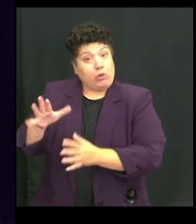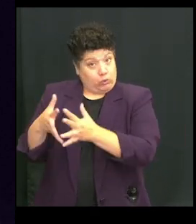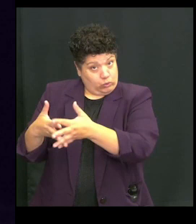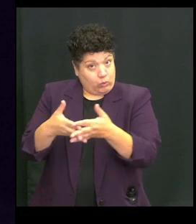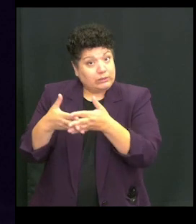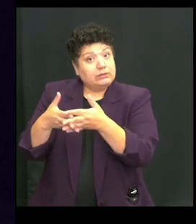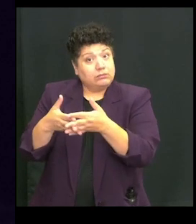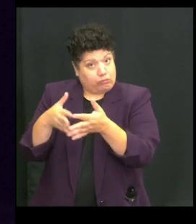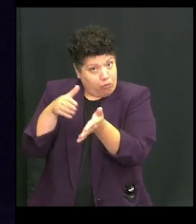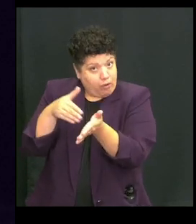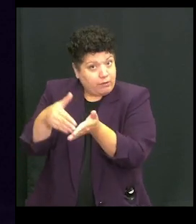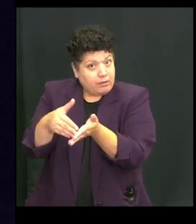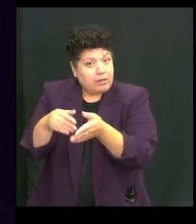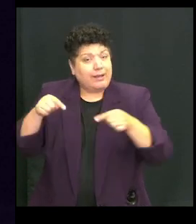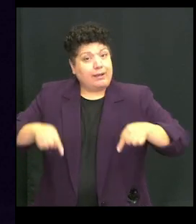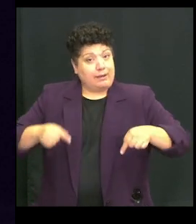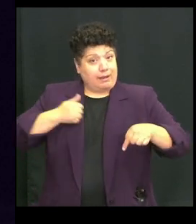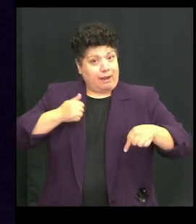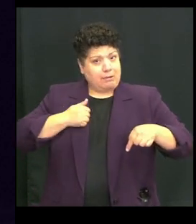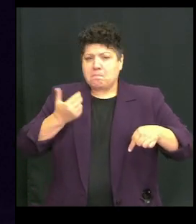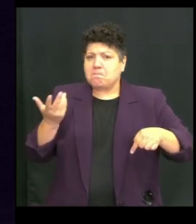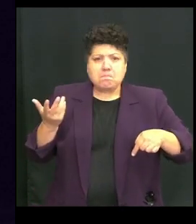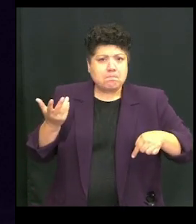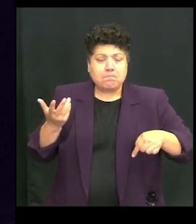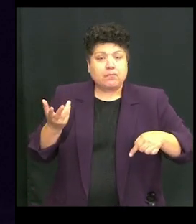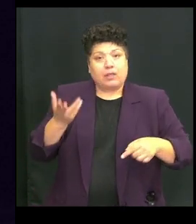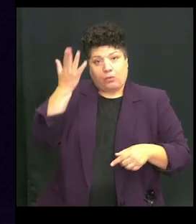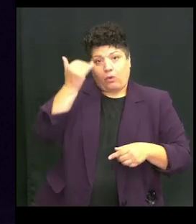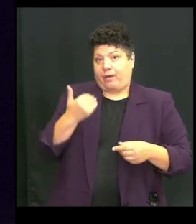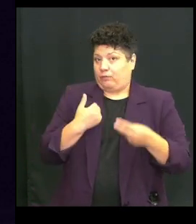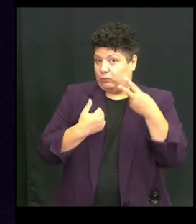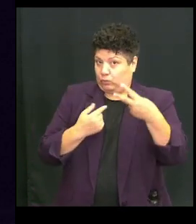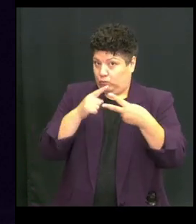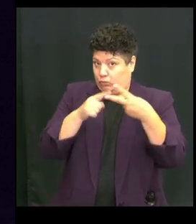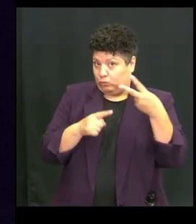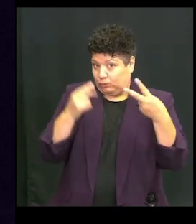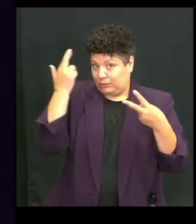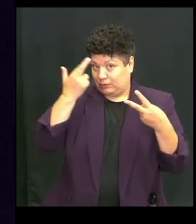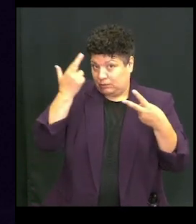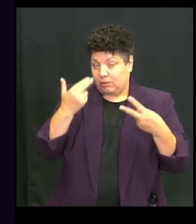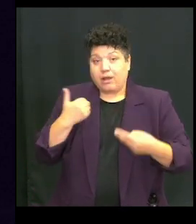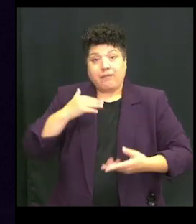That's likely a mix of two factors. First, there's less awareness of these sources.